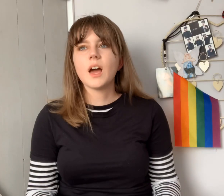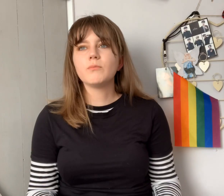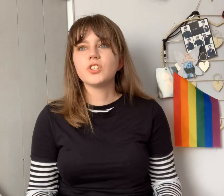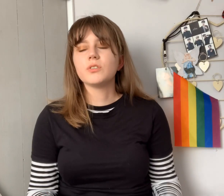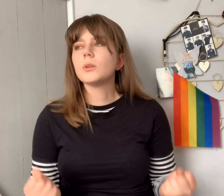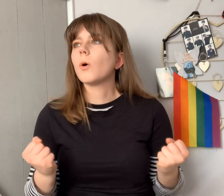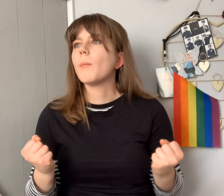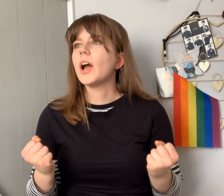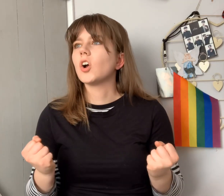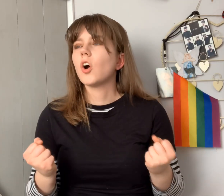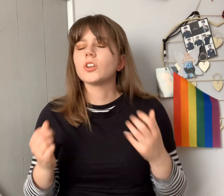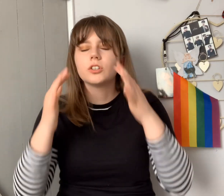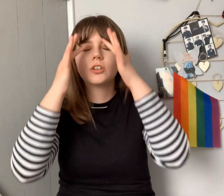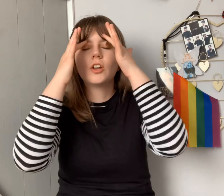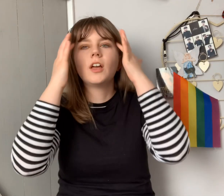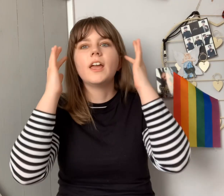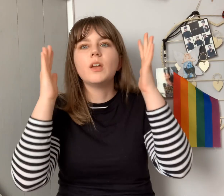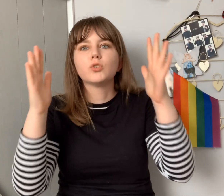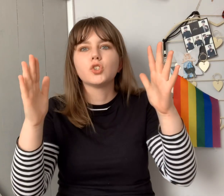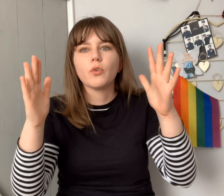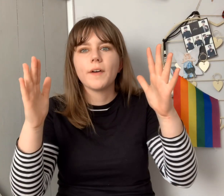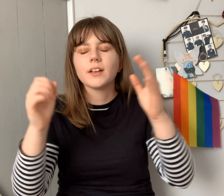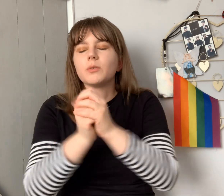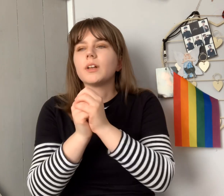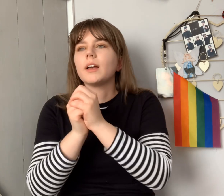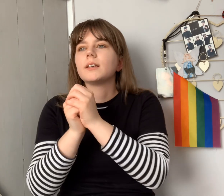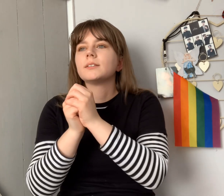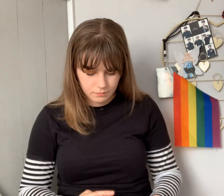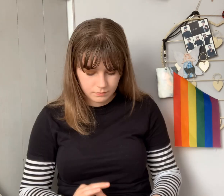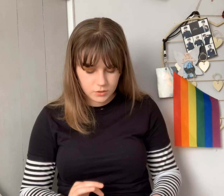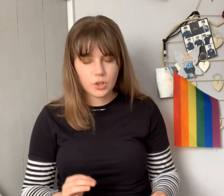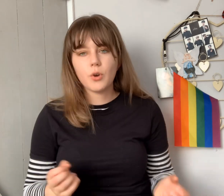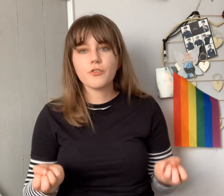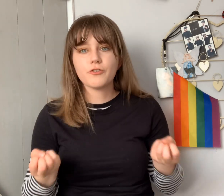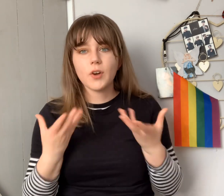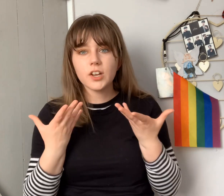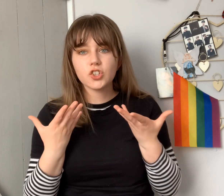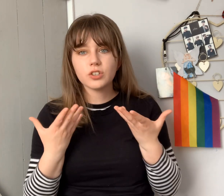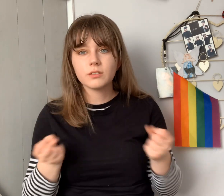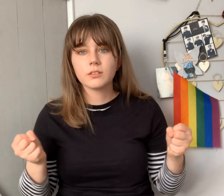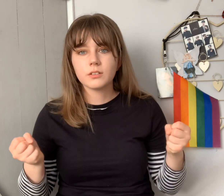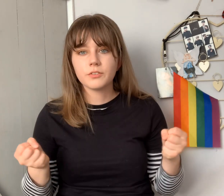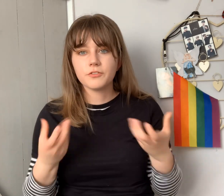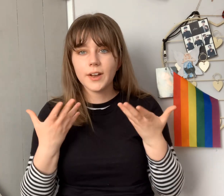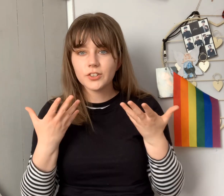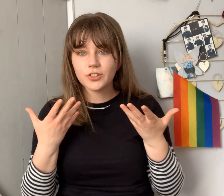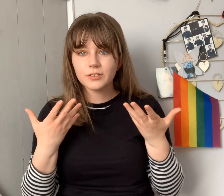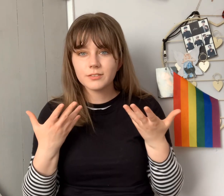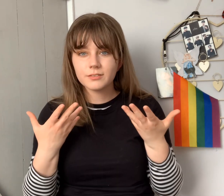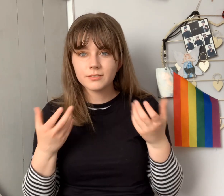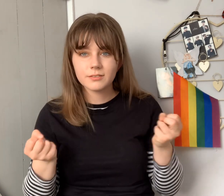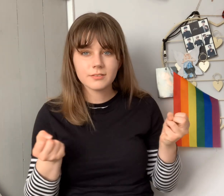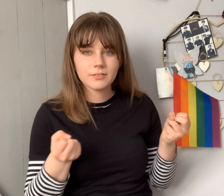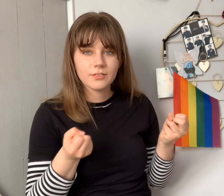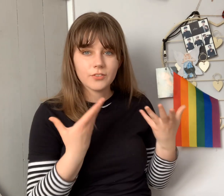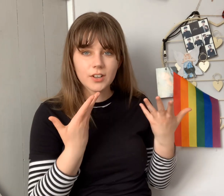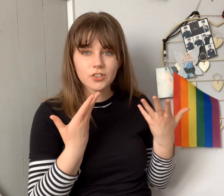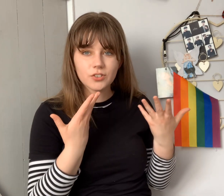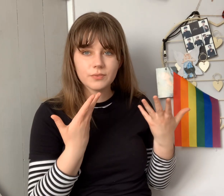Namjoon, oh my god, it was so fast, I was just like... (facial expression explains how I felt) So "Fresh"